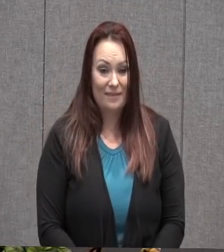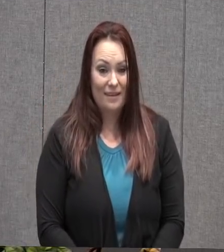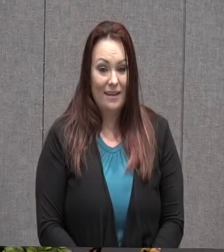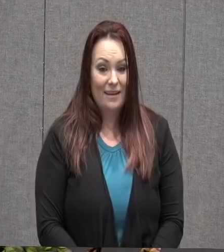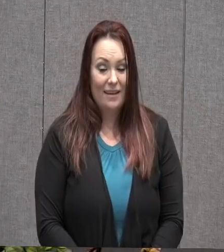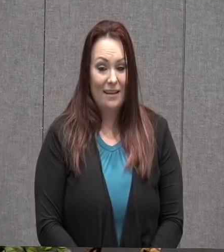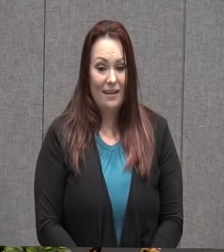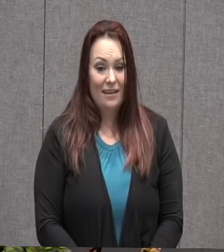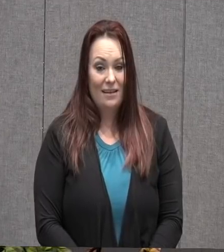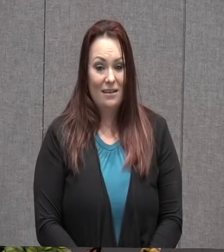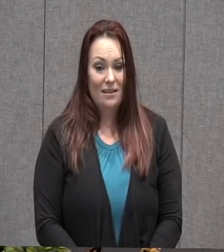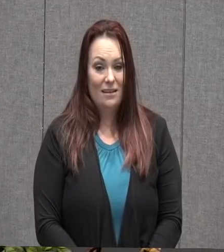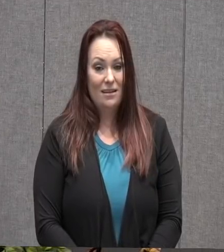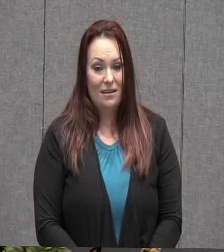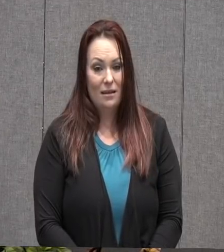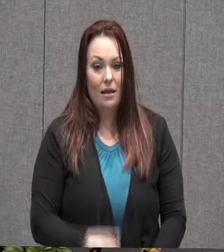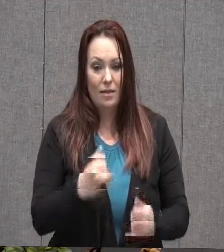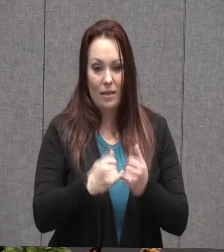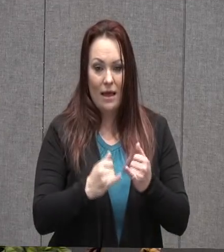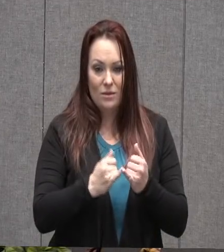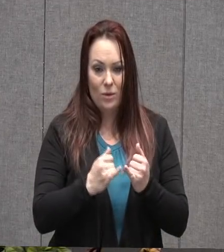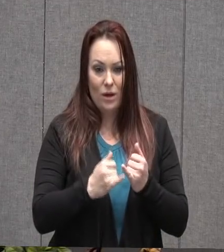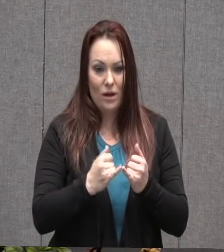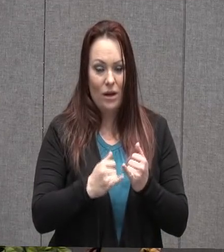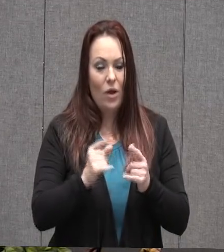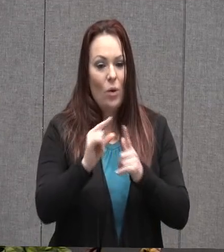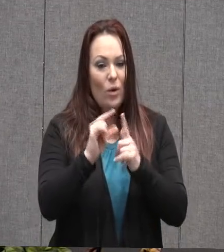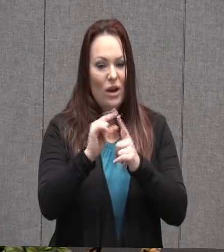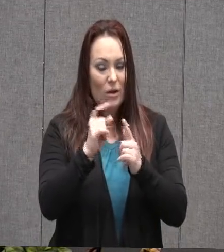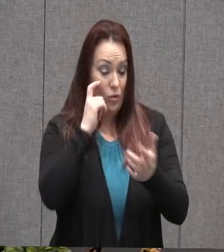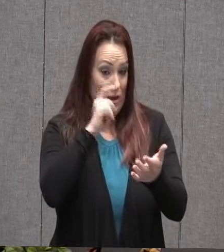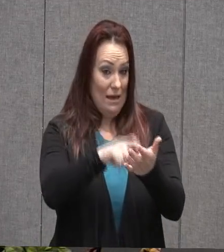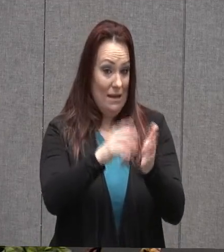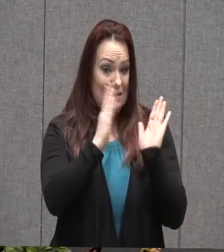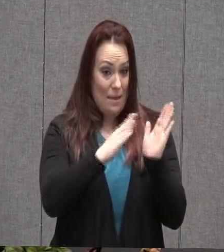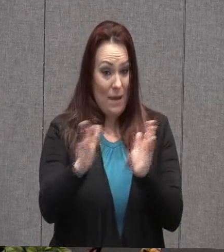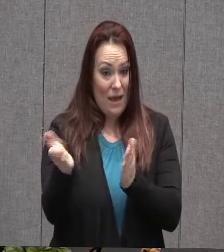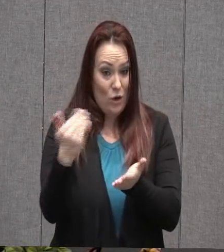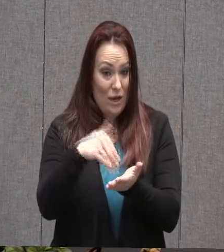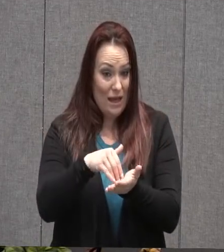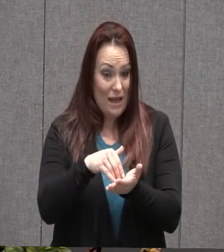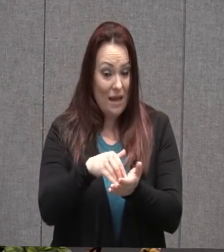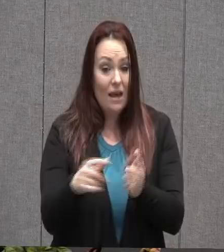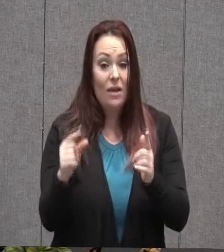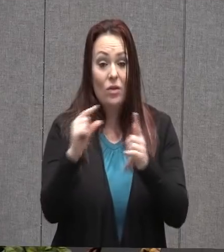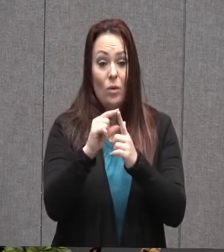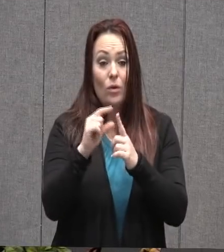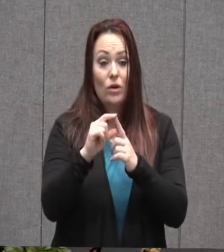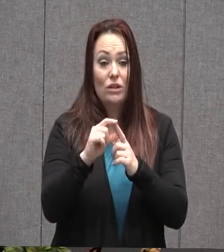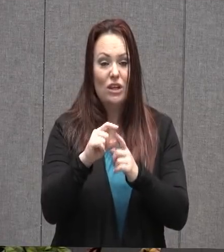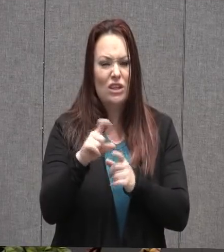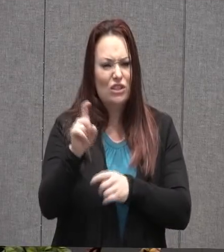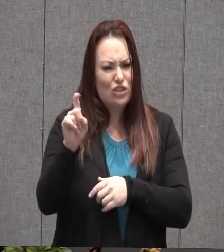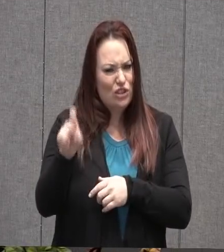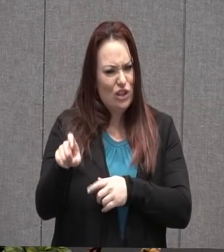Okay, and our last word, see if you can recognize the pattern again. This is the word should.